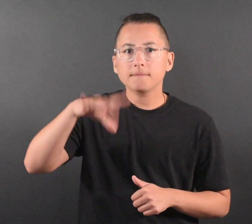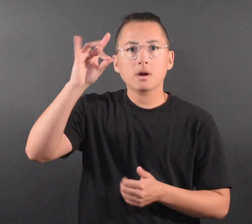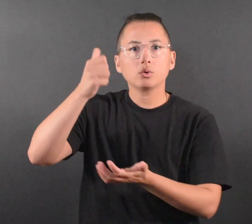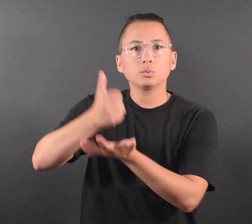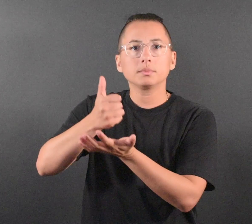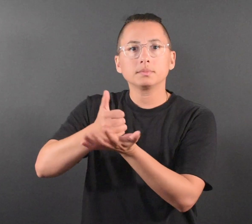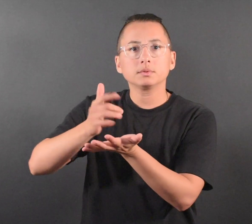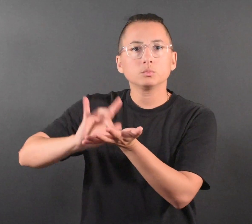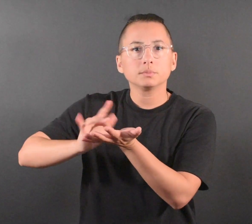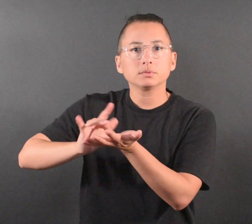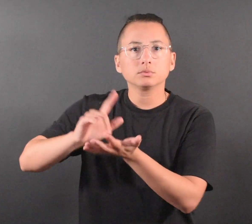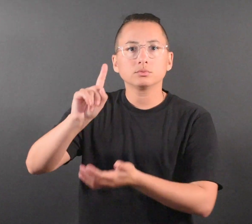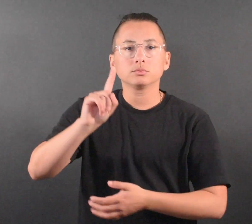Where to find treatment medications